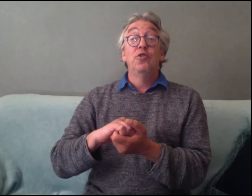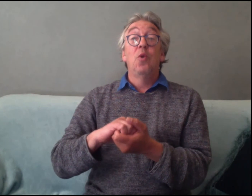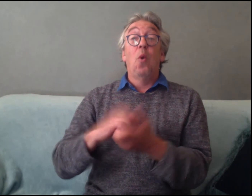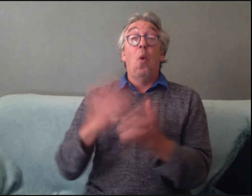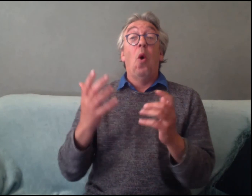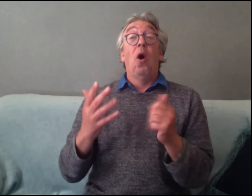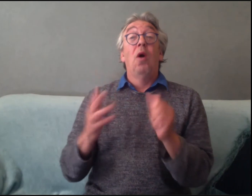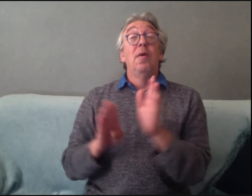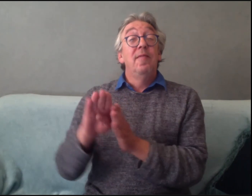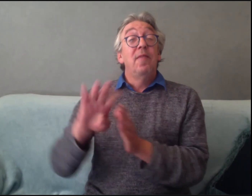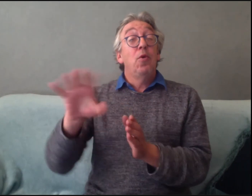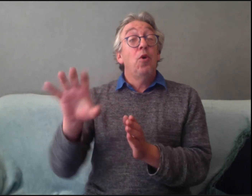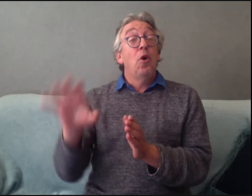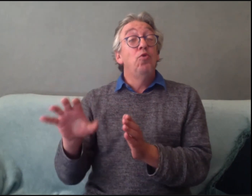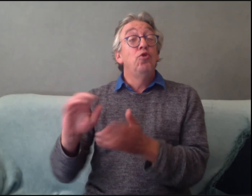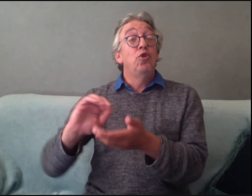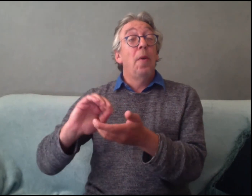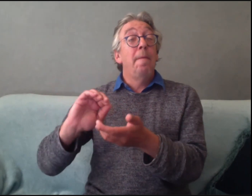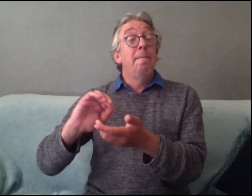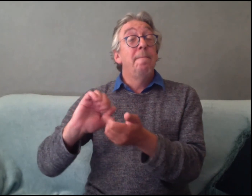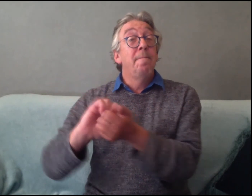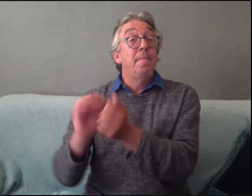Is there a possibility for this?